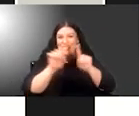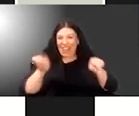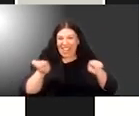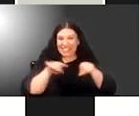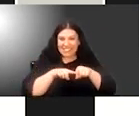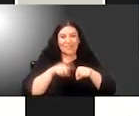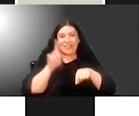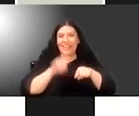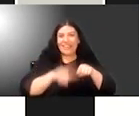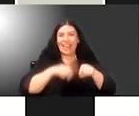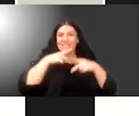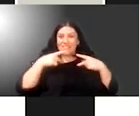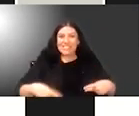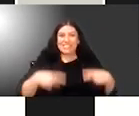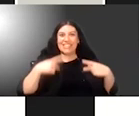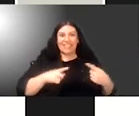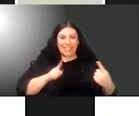Thank you, Colleen. Came up with this idea and really put this together. So, thank you and everybody that we can't see right now for all the hard work that you did.